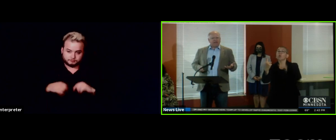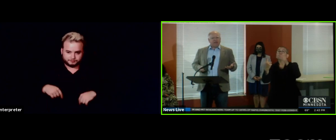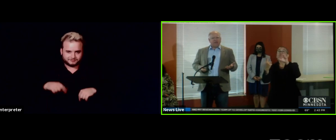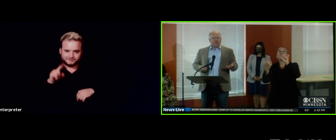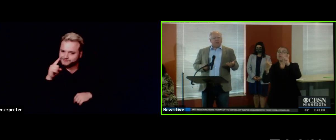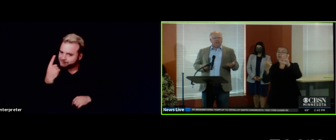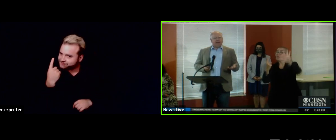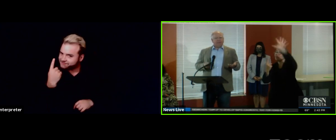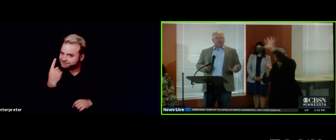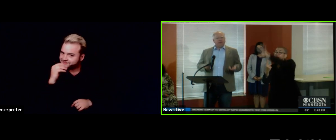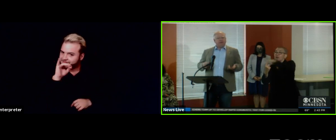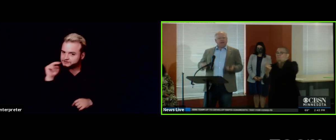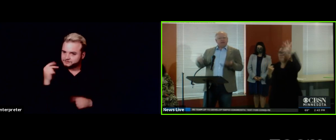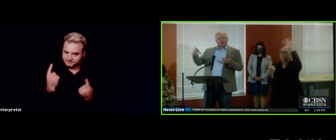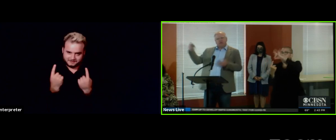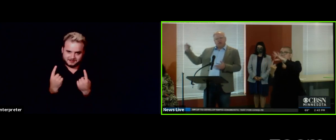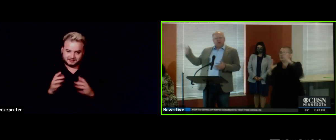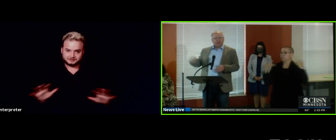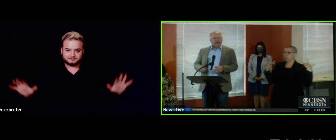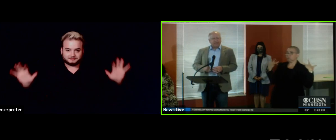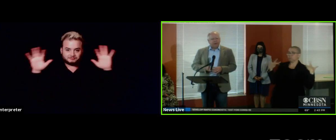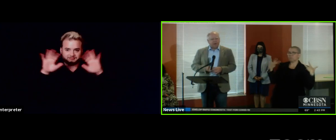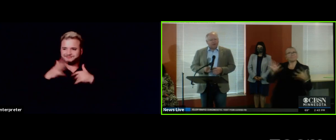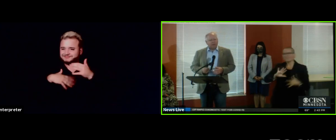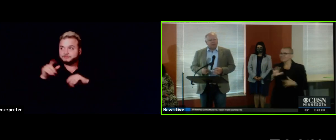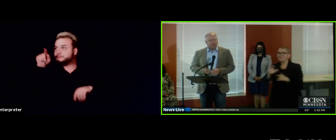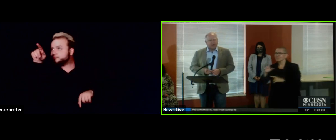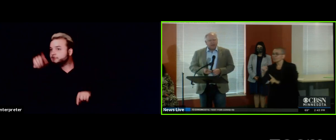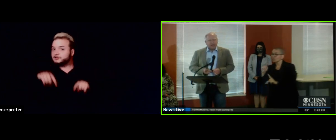and the folks in Minneapolis don't have a connection to a bar in greater Minnesota it's